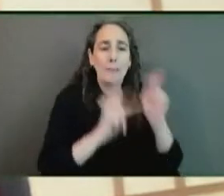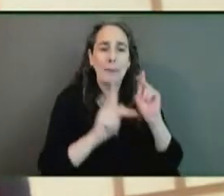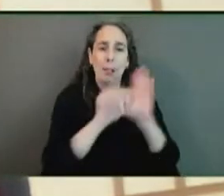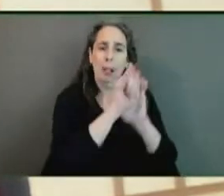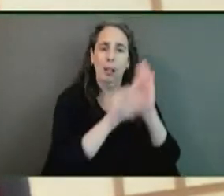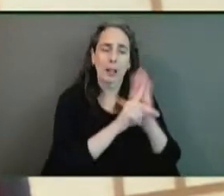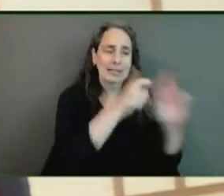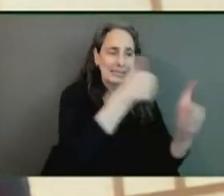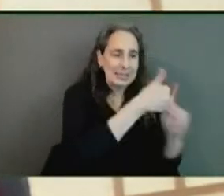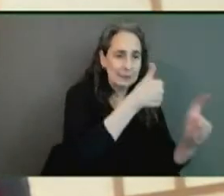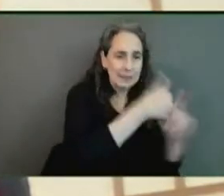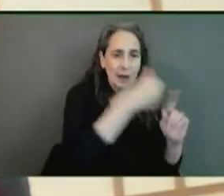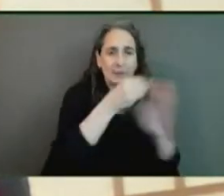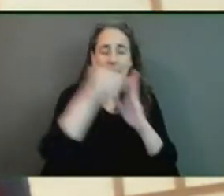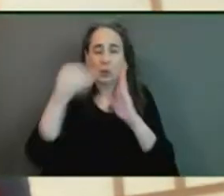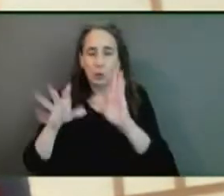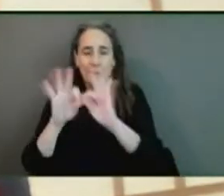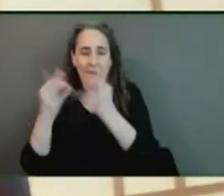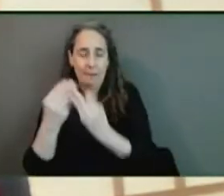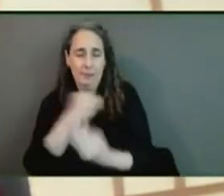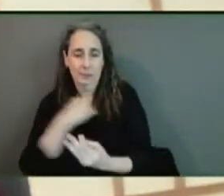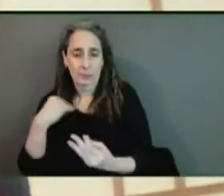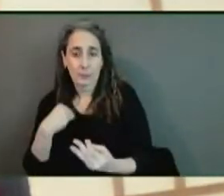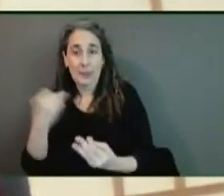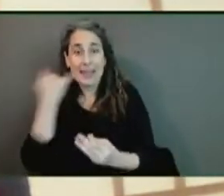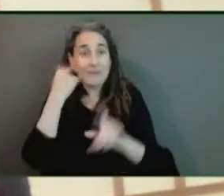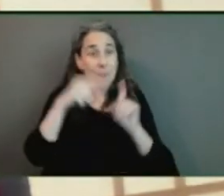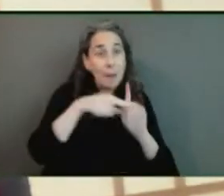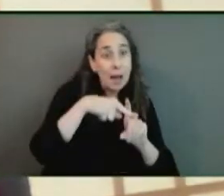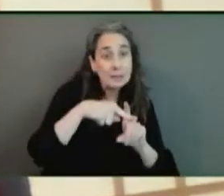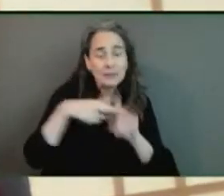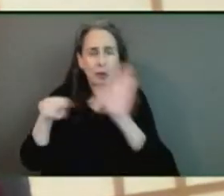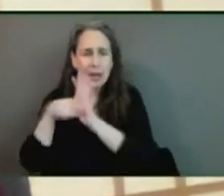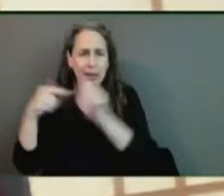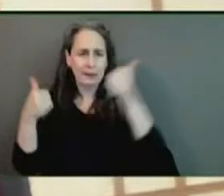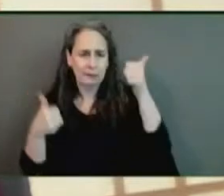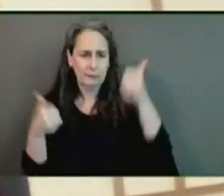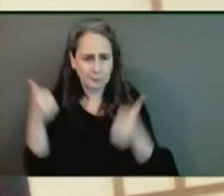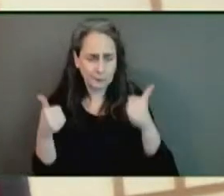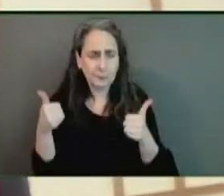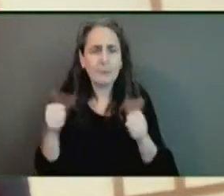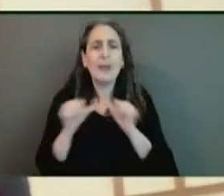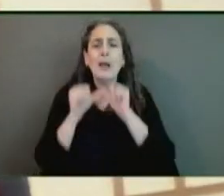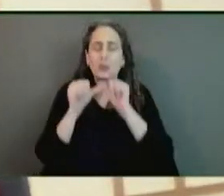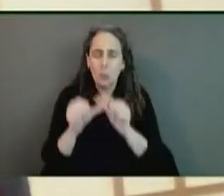identify people to identify themselves. And their students didn't and their family members